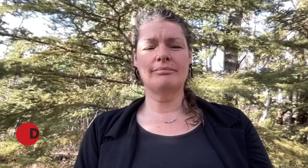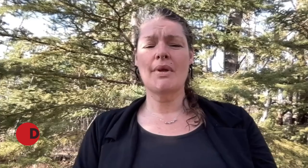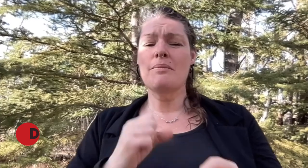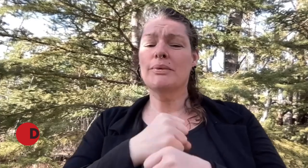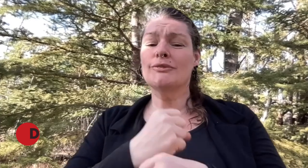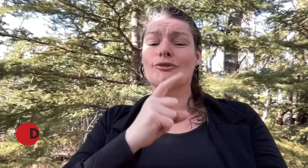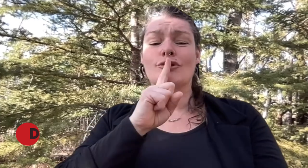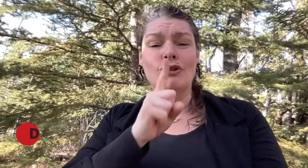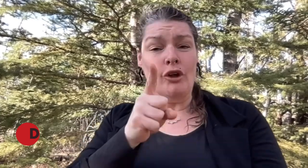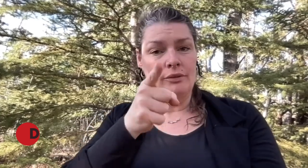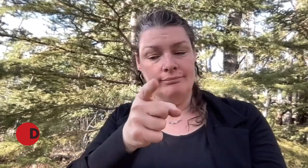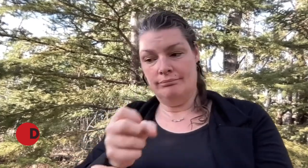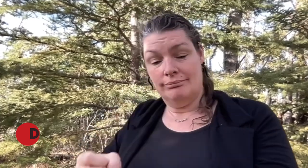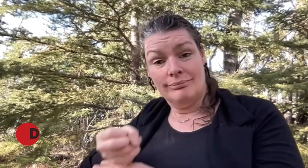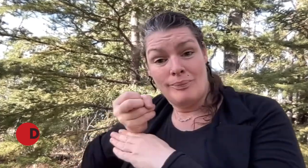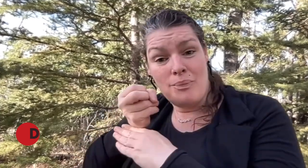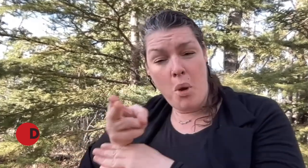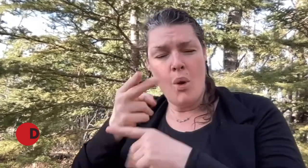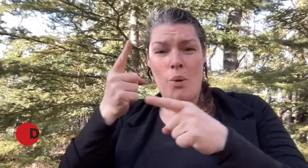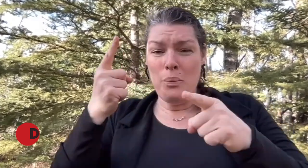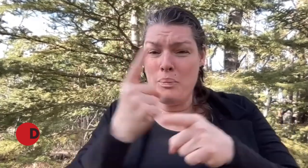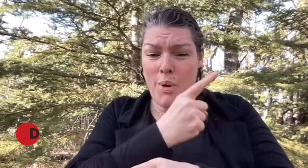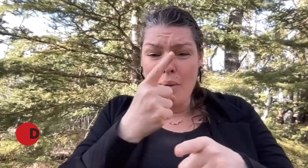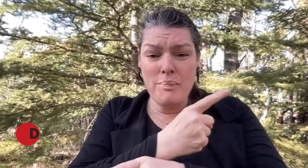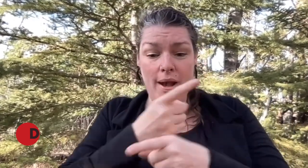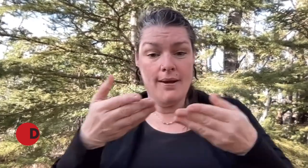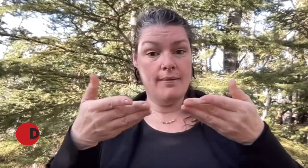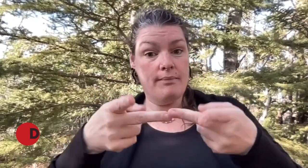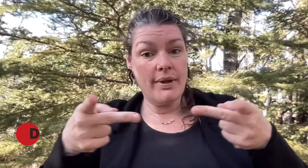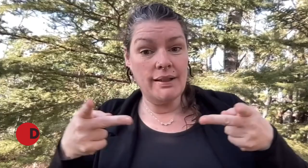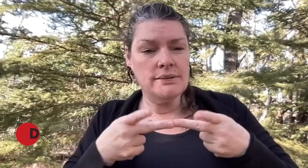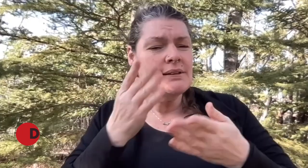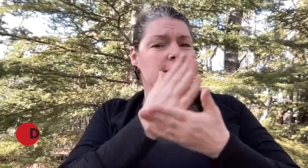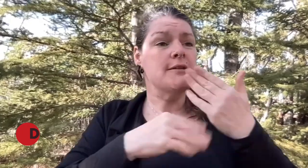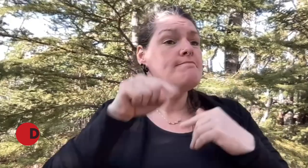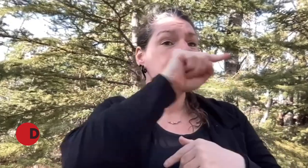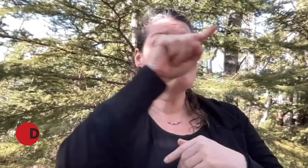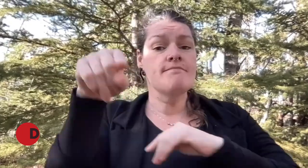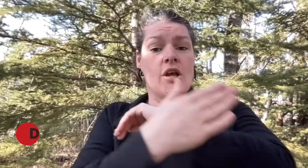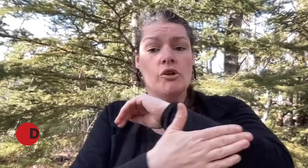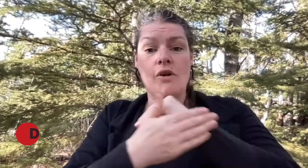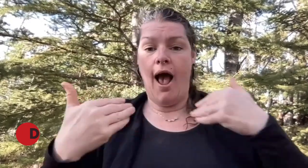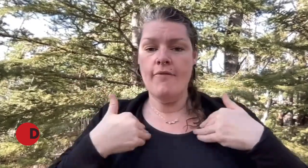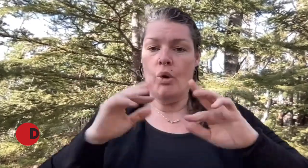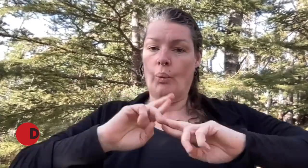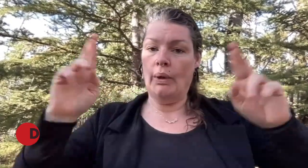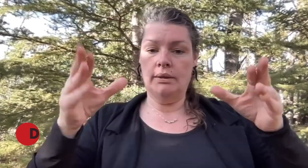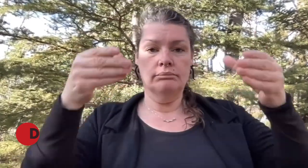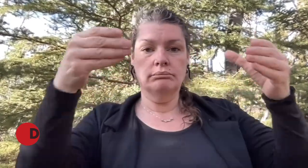Be sure to dispose the kit. There are regulations depending